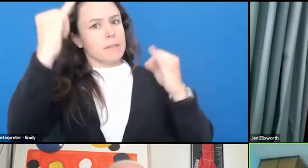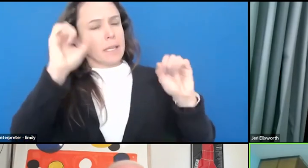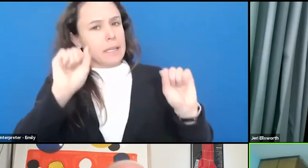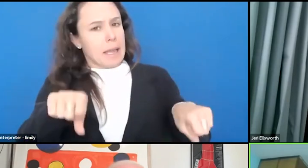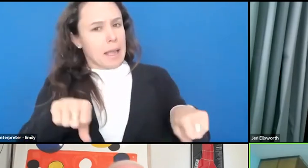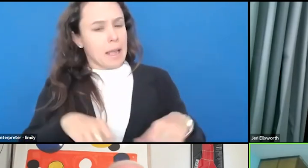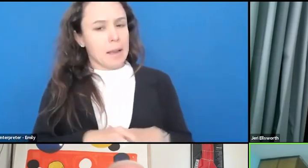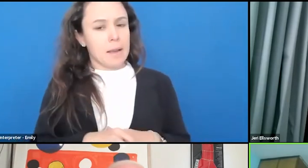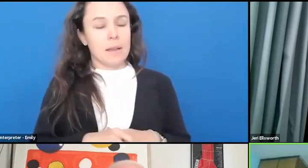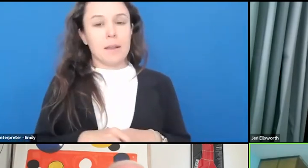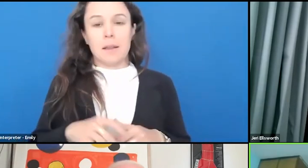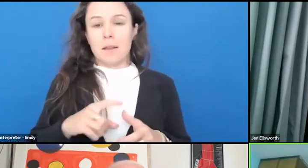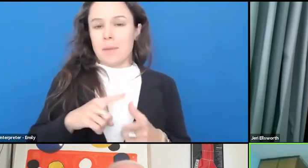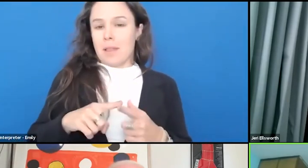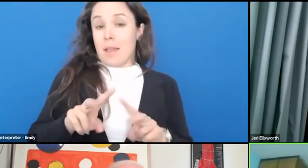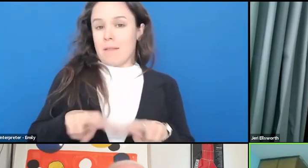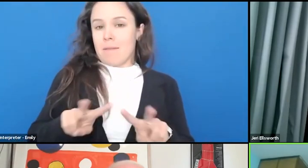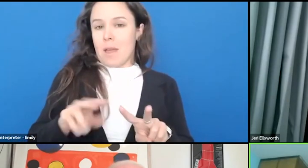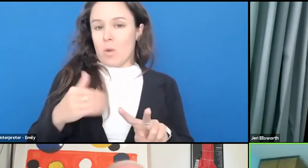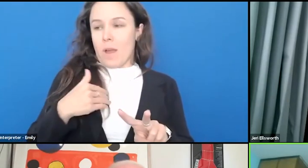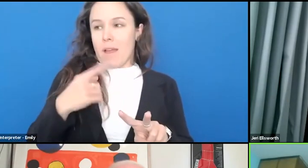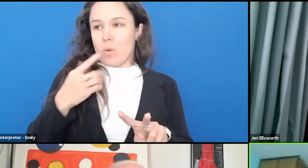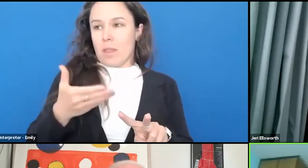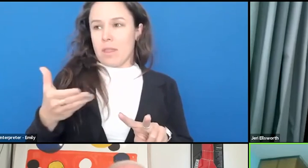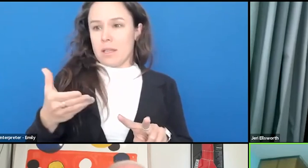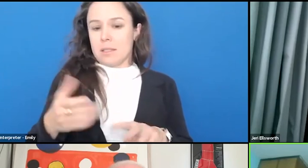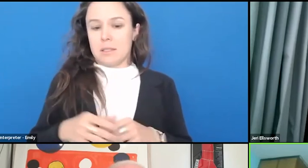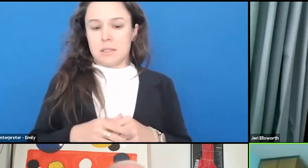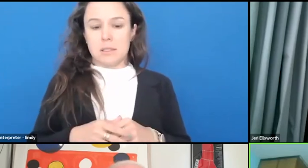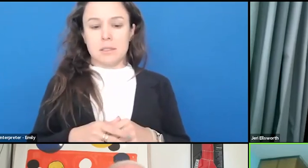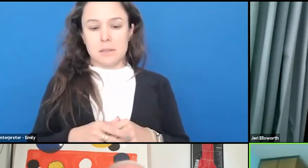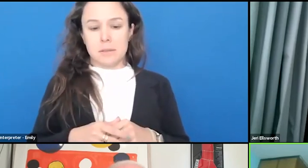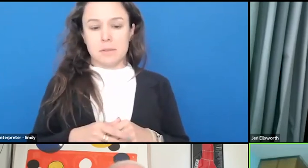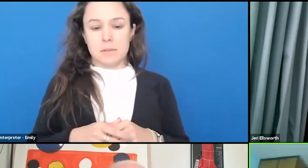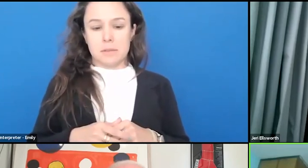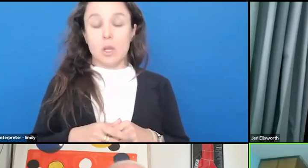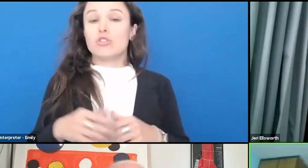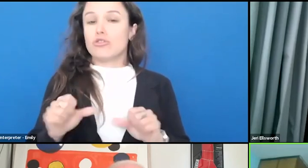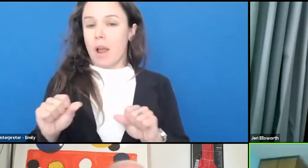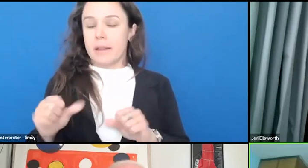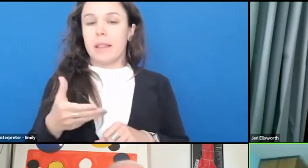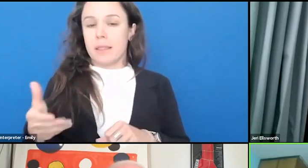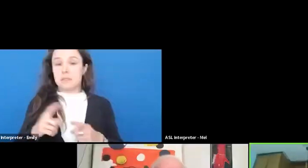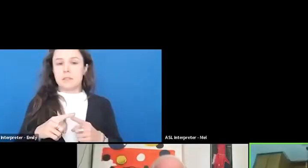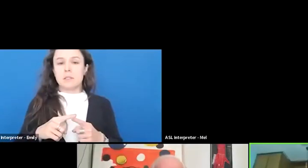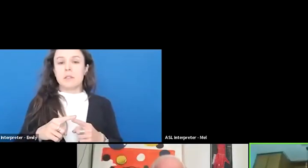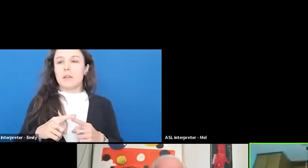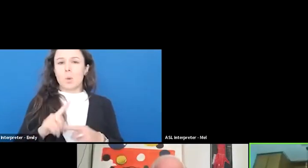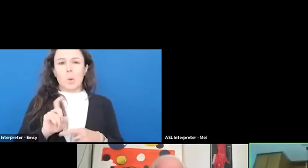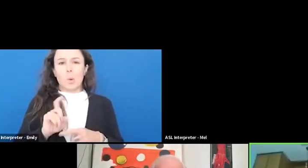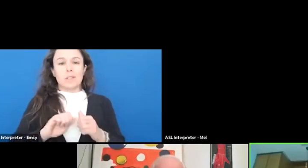in trying things out and really the question is you know, validating. How do we evaluate things